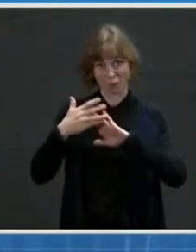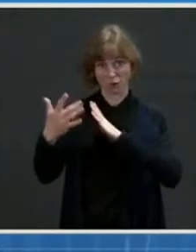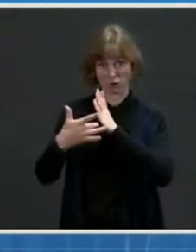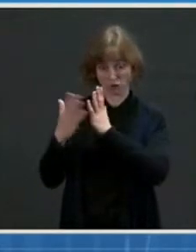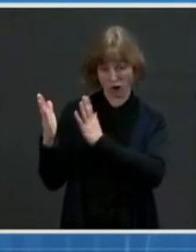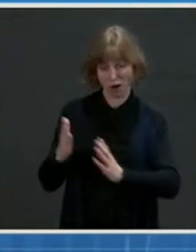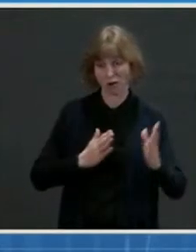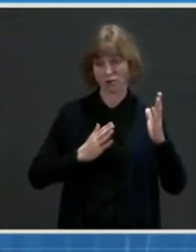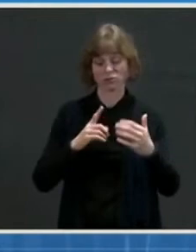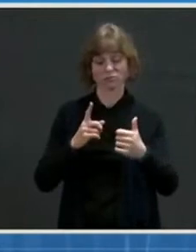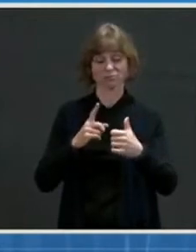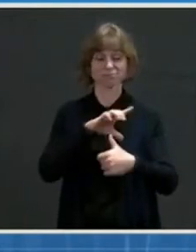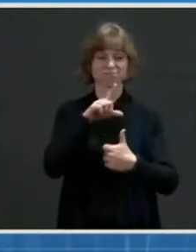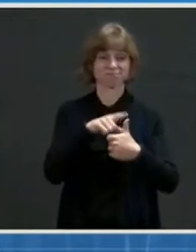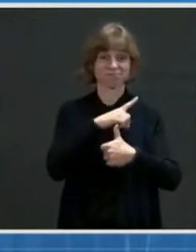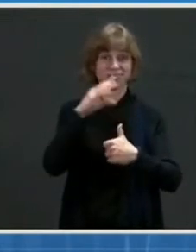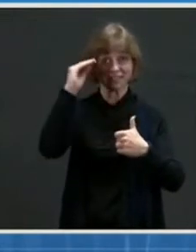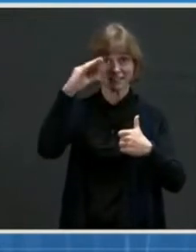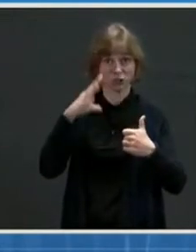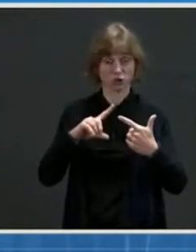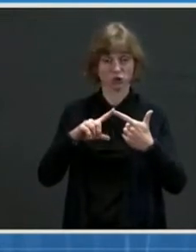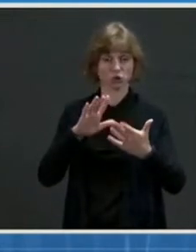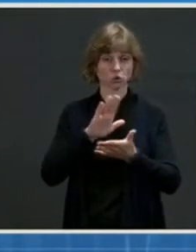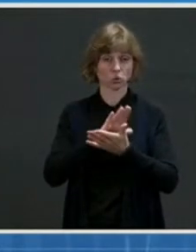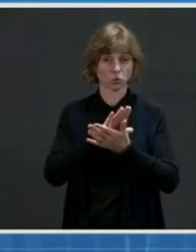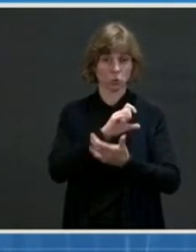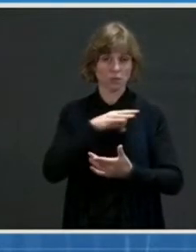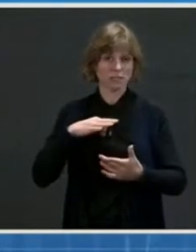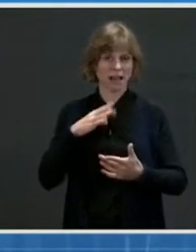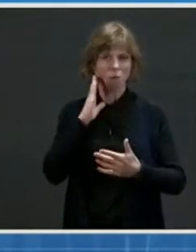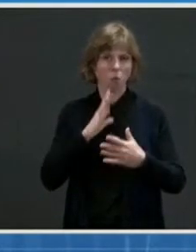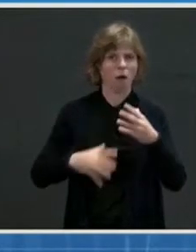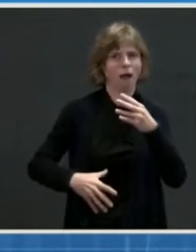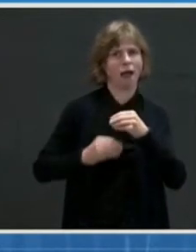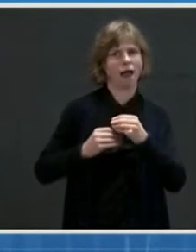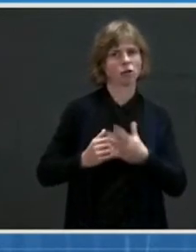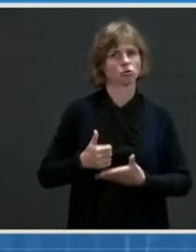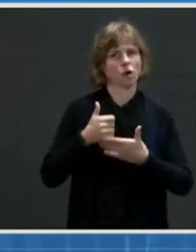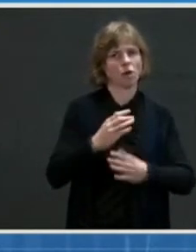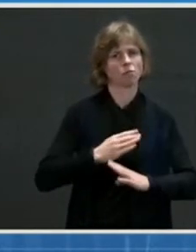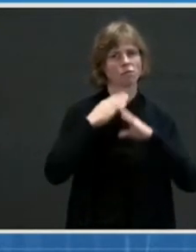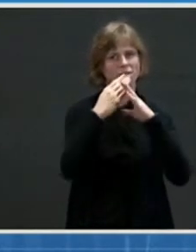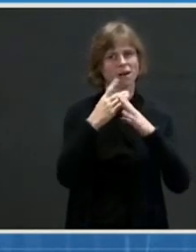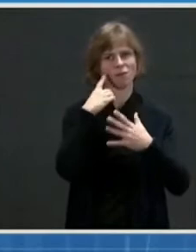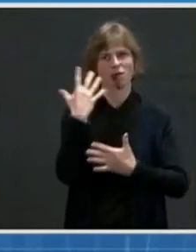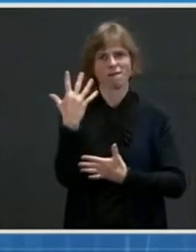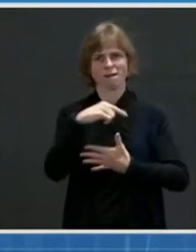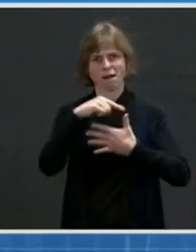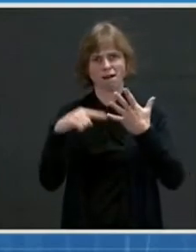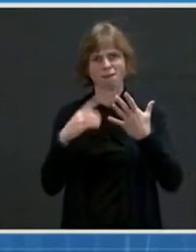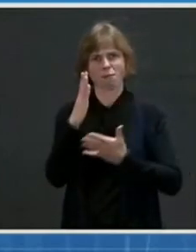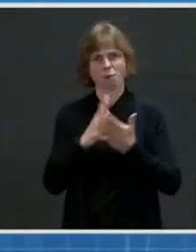COMMITTEE ON IMMUNIZATION PRACTICES. CDC'S OPERATIONAL STRATEGY SPECIFICALLY INCLUDES VACCINATION FOR TEACHERS AND SCHOOL STAFF AS AN ADDITIONAL